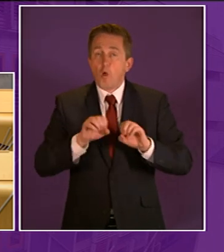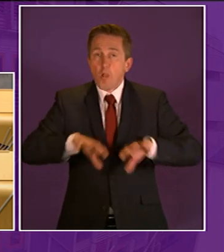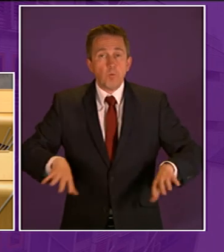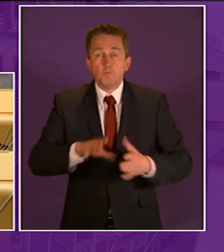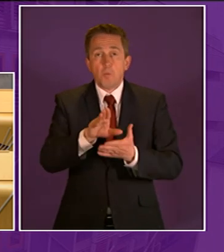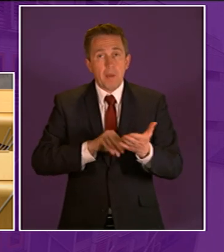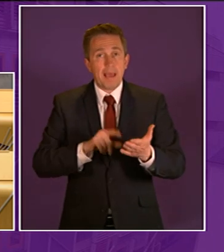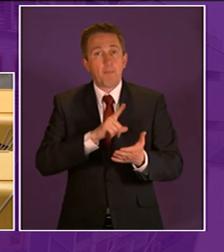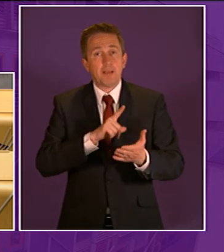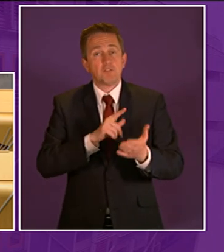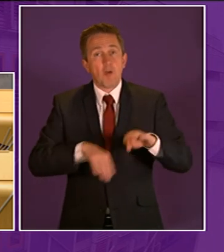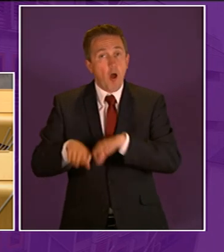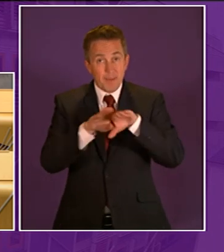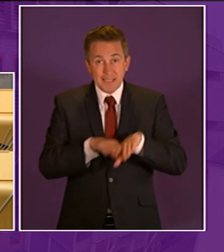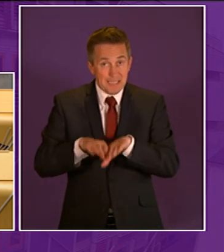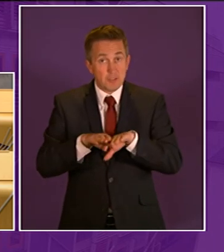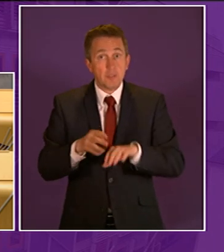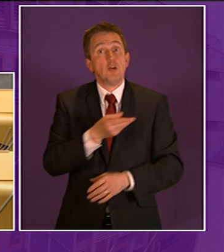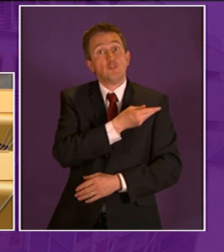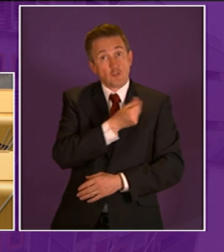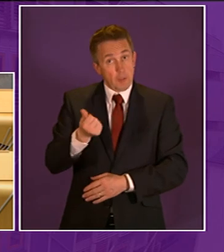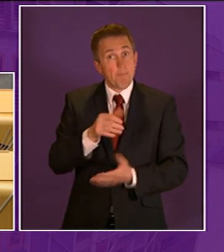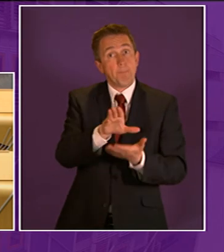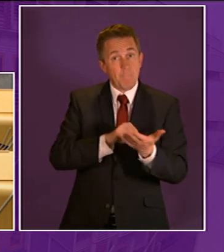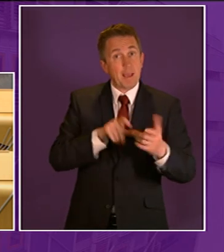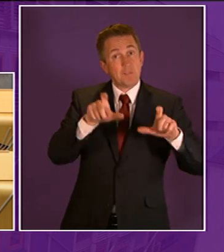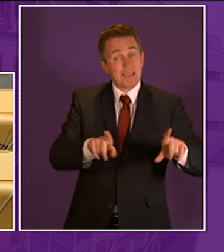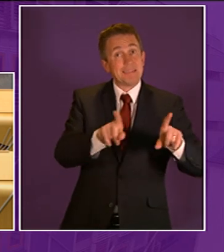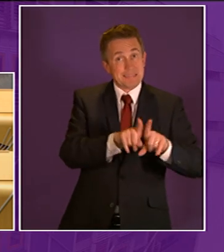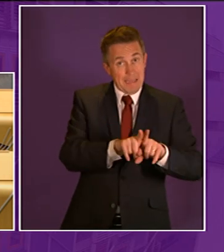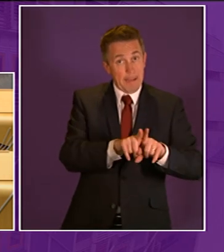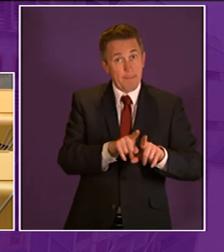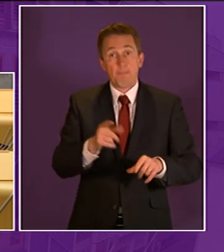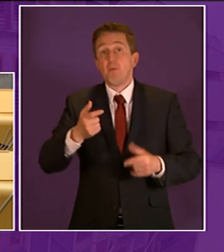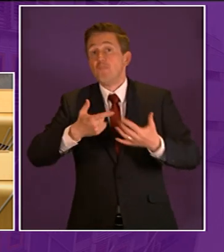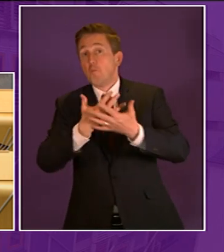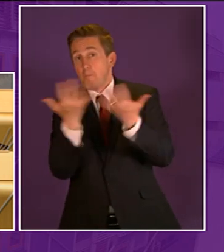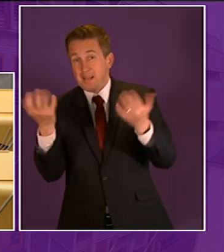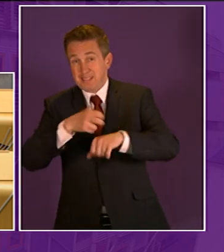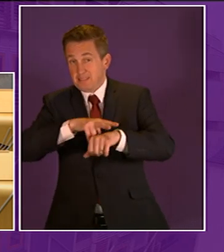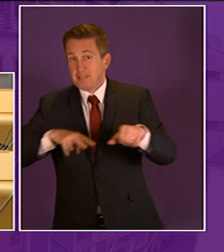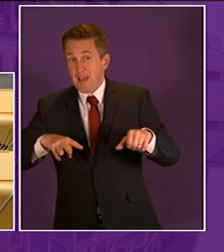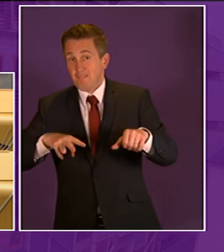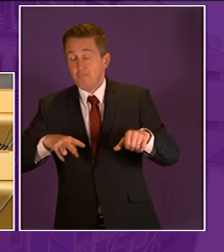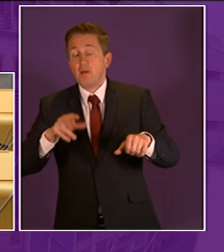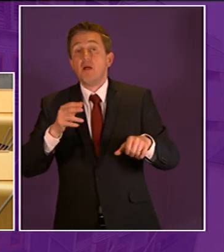Admittedly, some will stay the same and will have no increase but, for many, the increase in pay will be substantially more than 9 per cent.